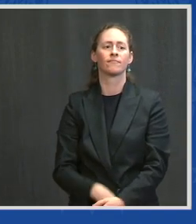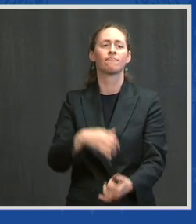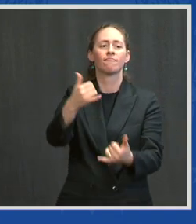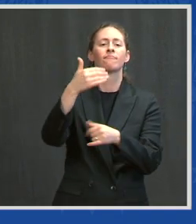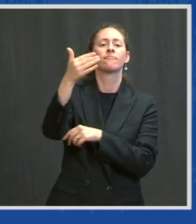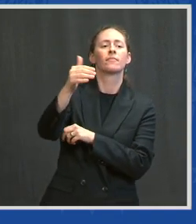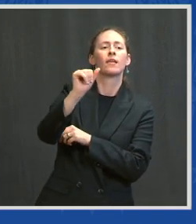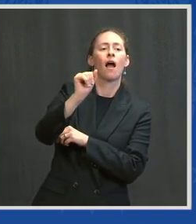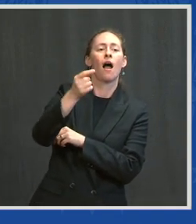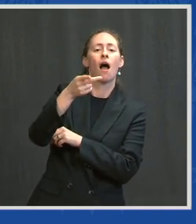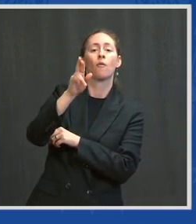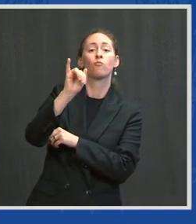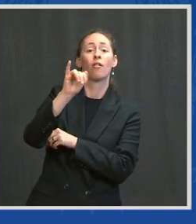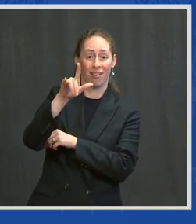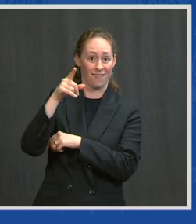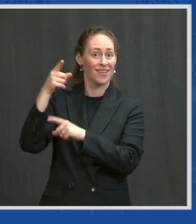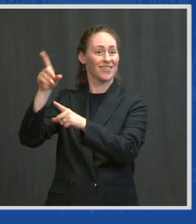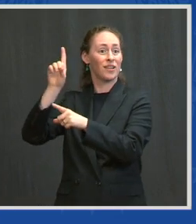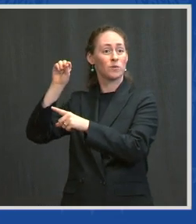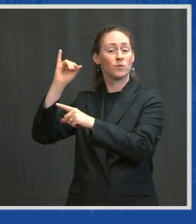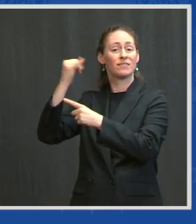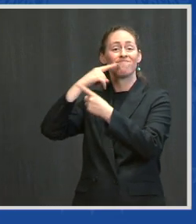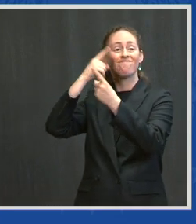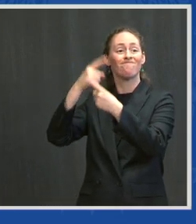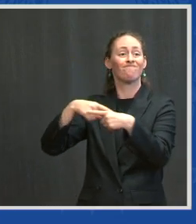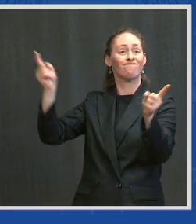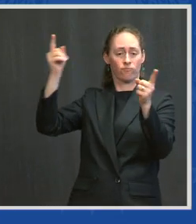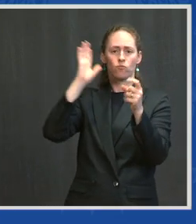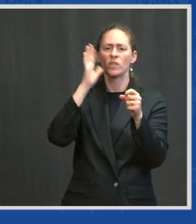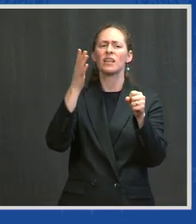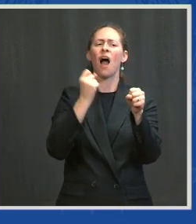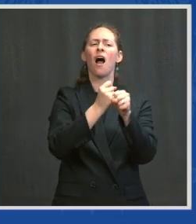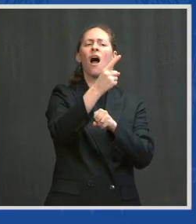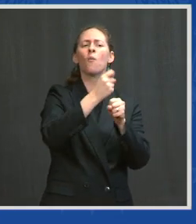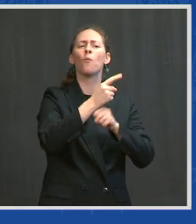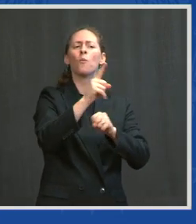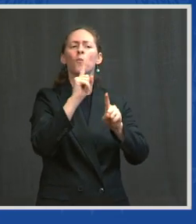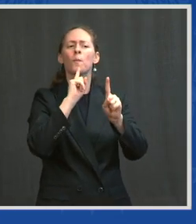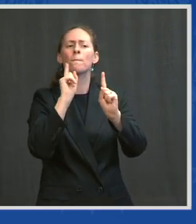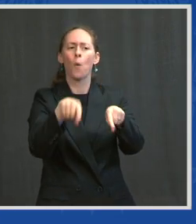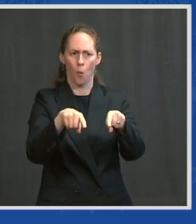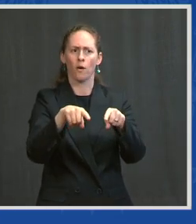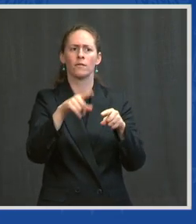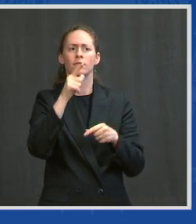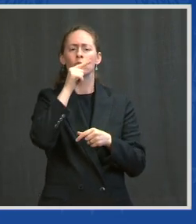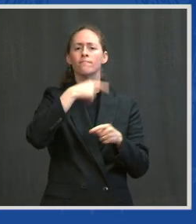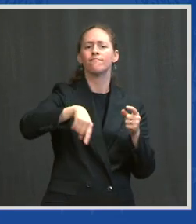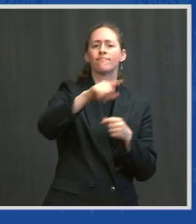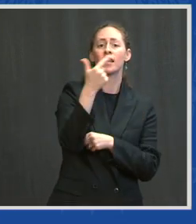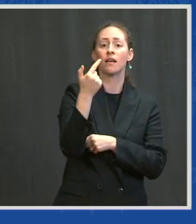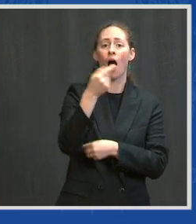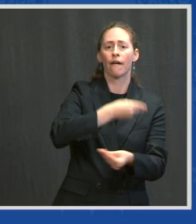is going to be issuing an annual report on gun trafficking so we can update that data. Today, the Department is announcing,